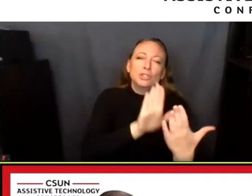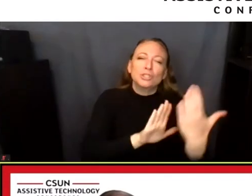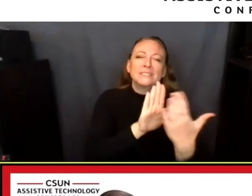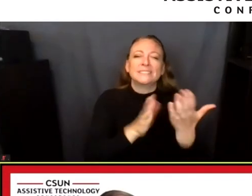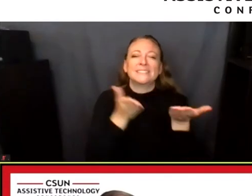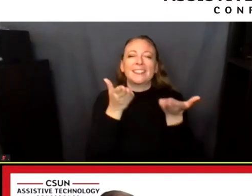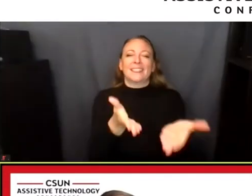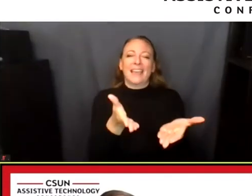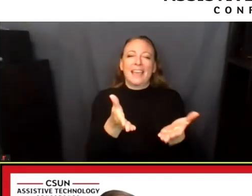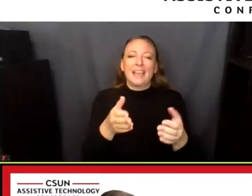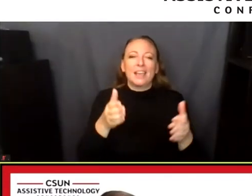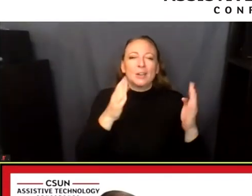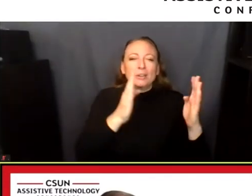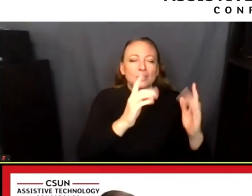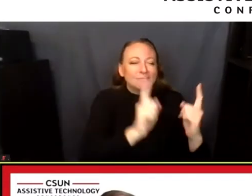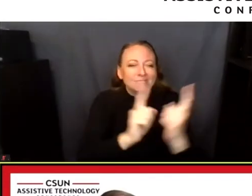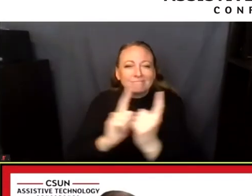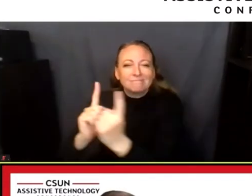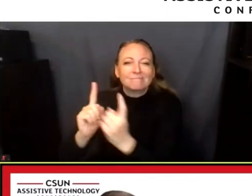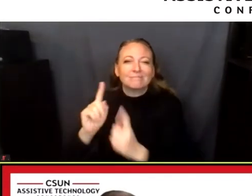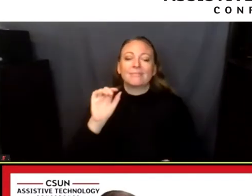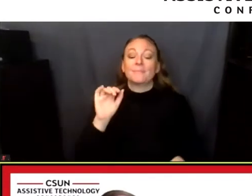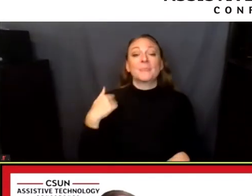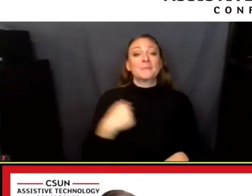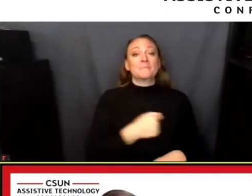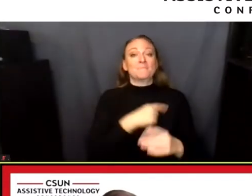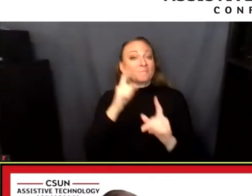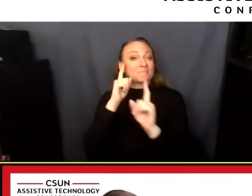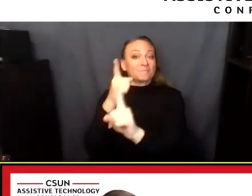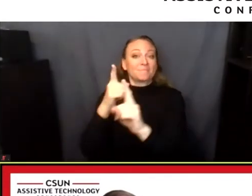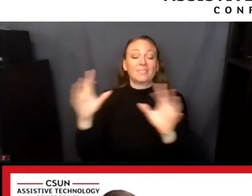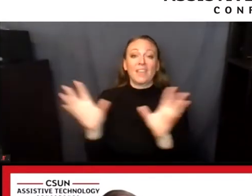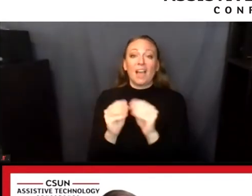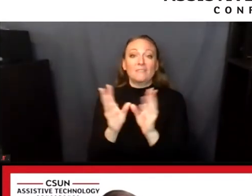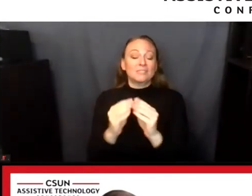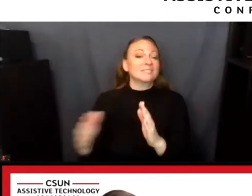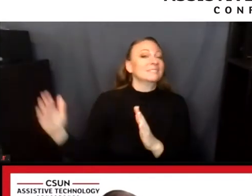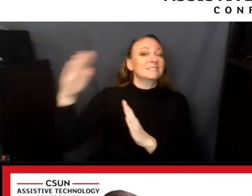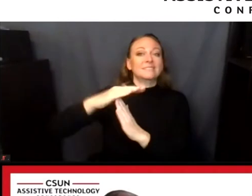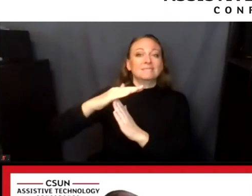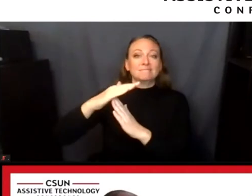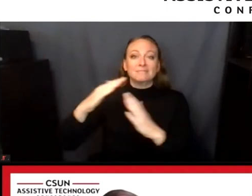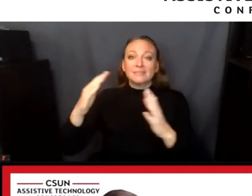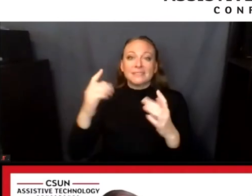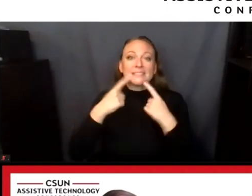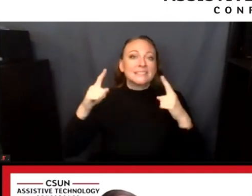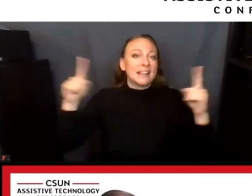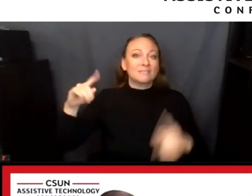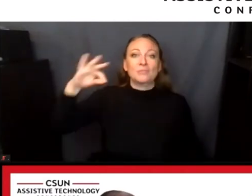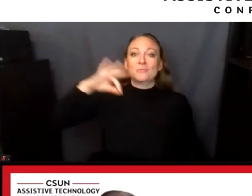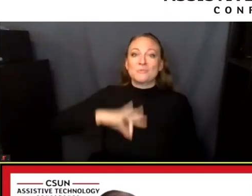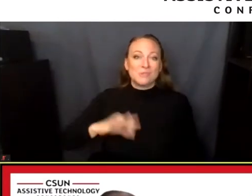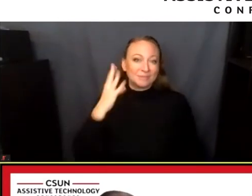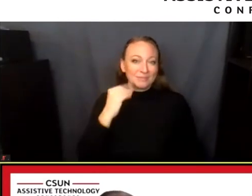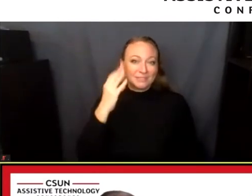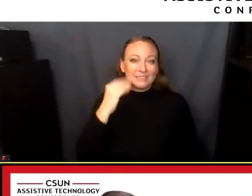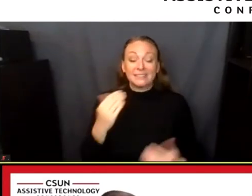to make the conference experience a successful and rewarding one. So again, we hope that this year, while different,